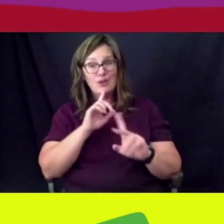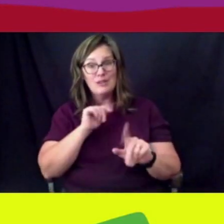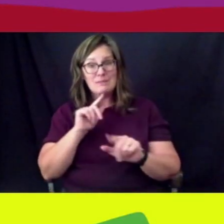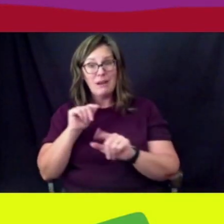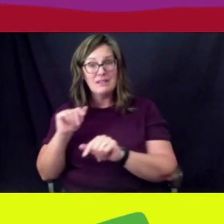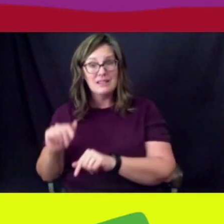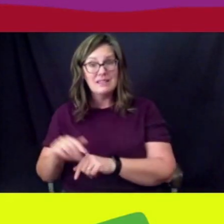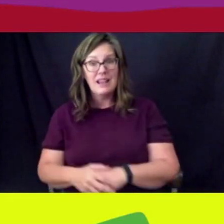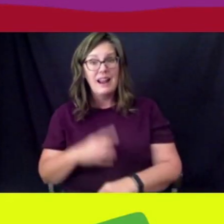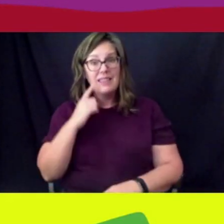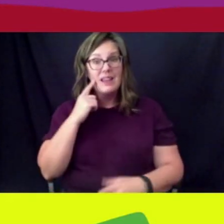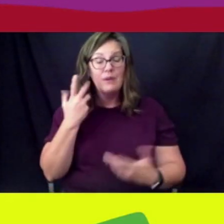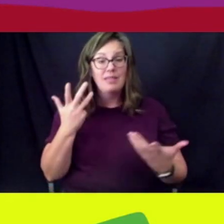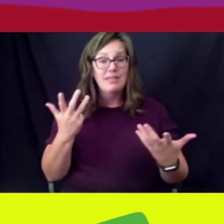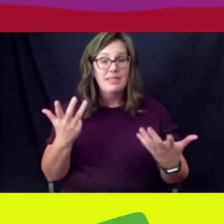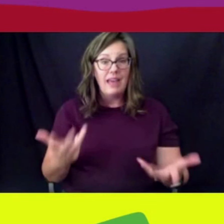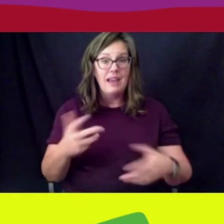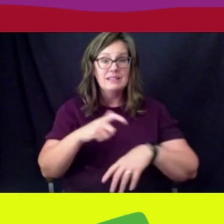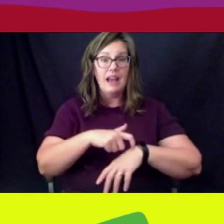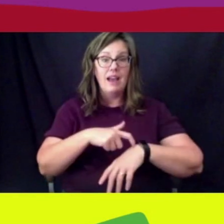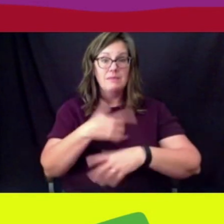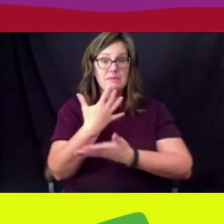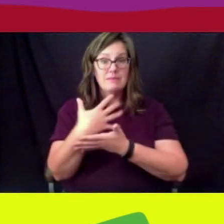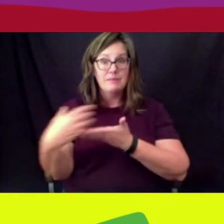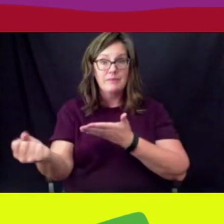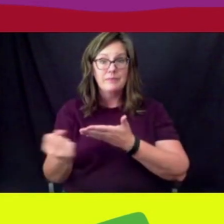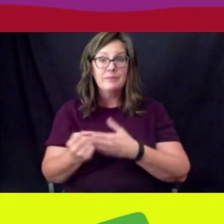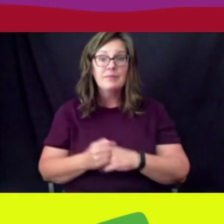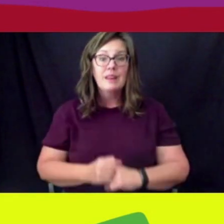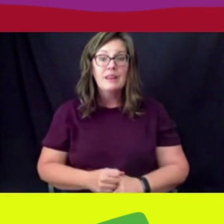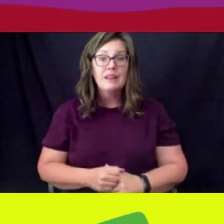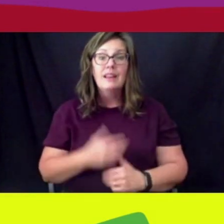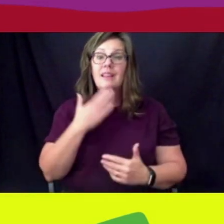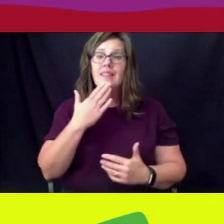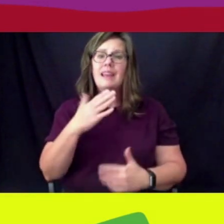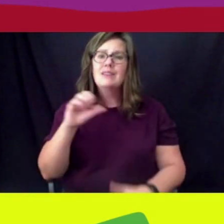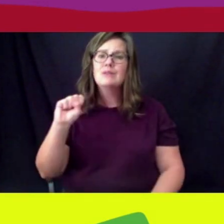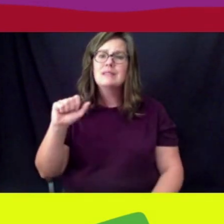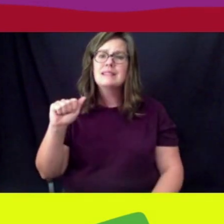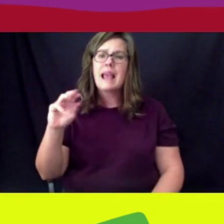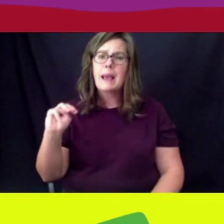we are all out of time for today thank you sam drew and ev for joining us today and for all your